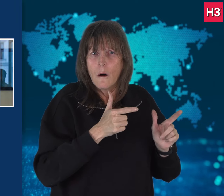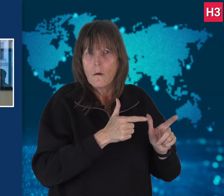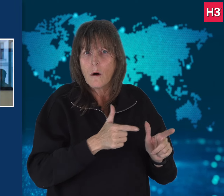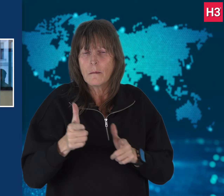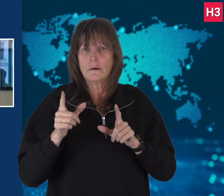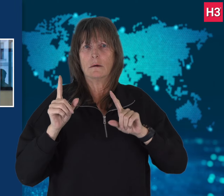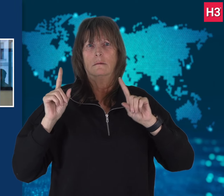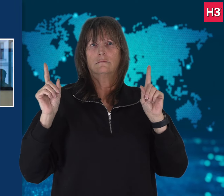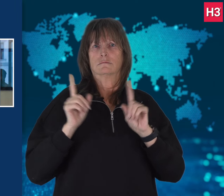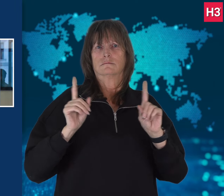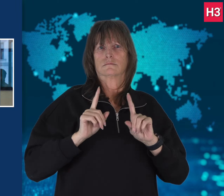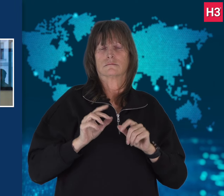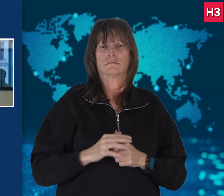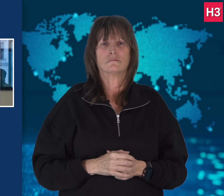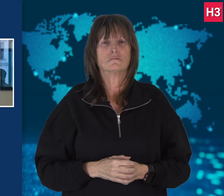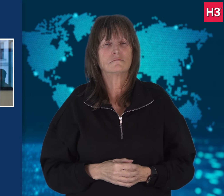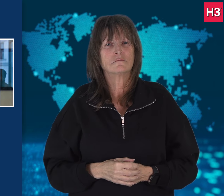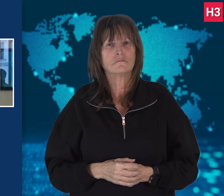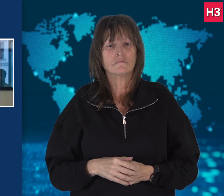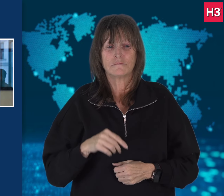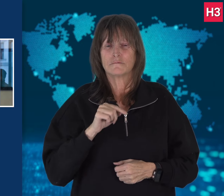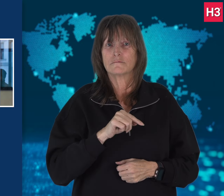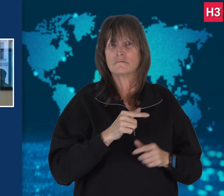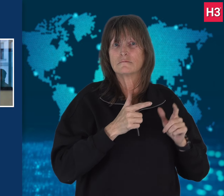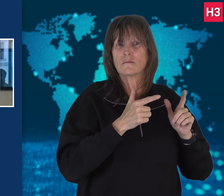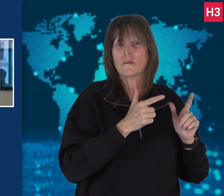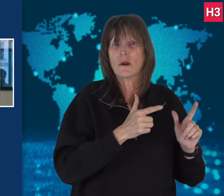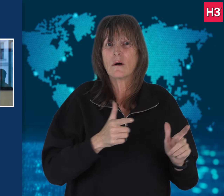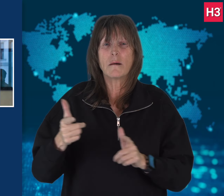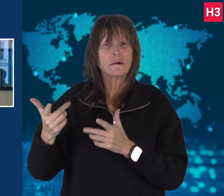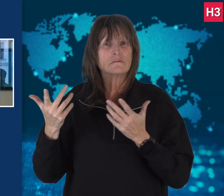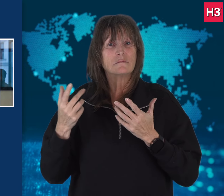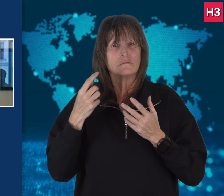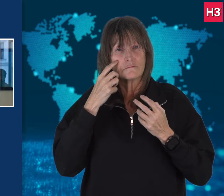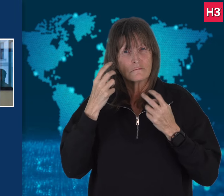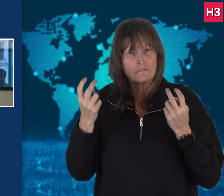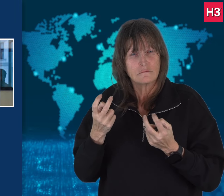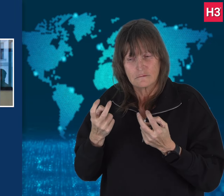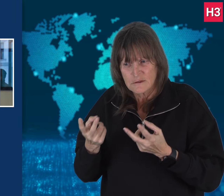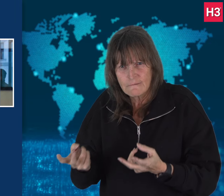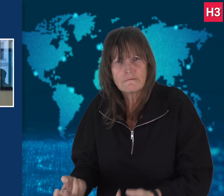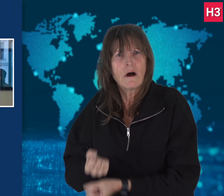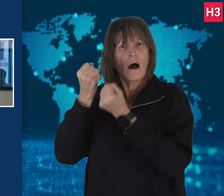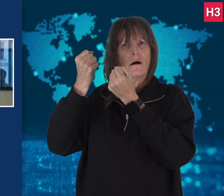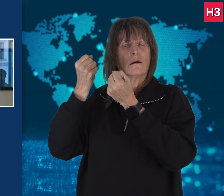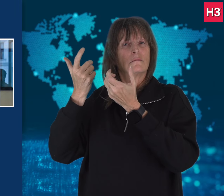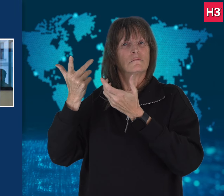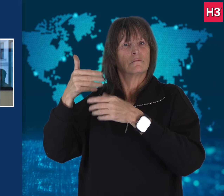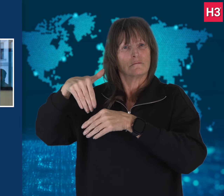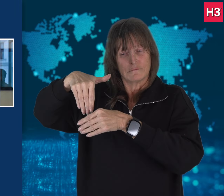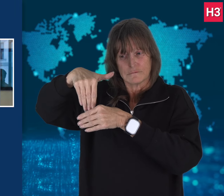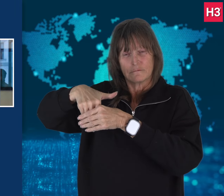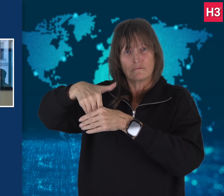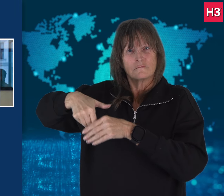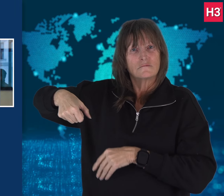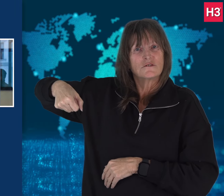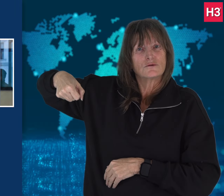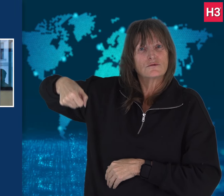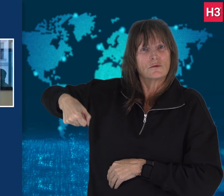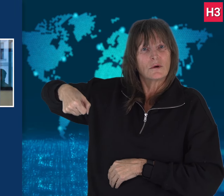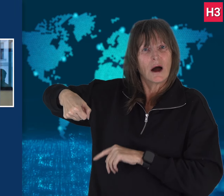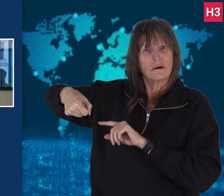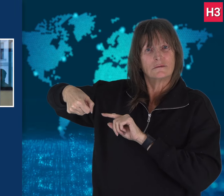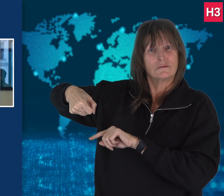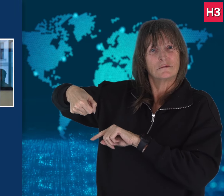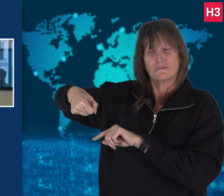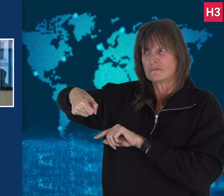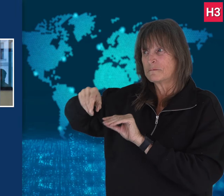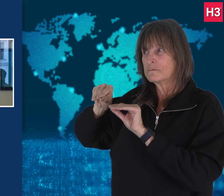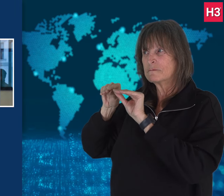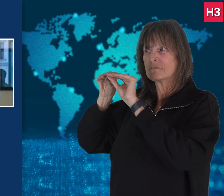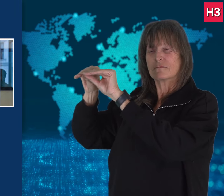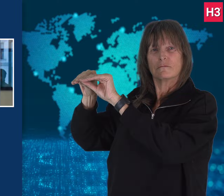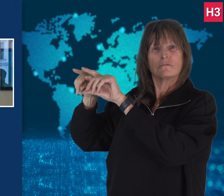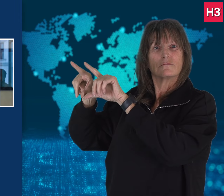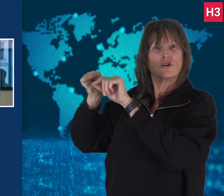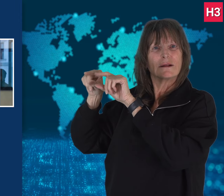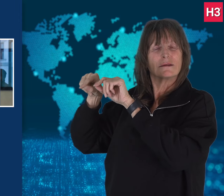any connection to the weapons. The weapons were found inside a suitcase